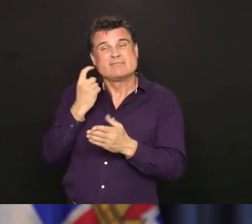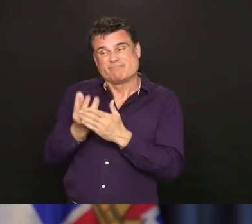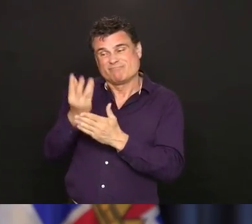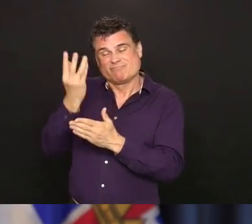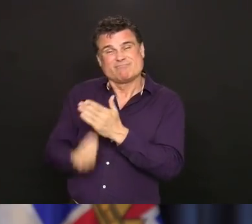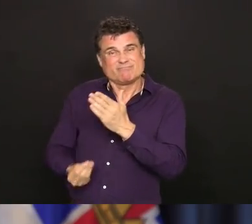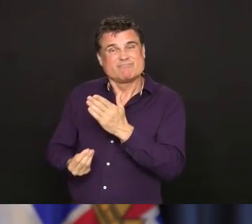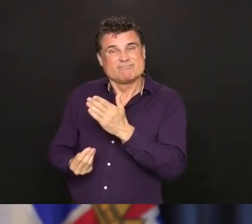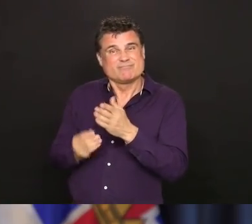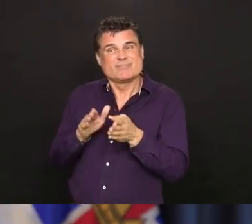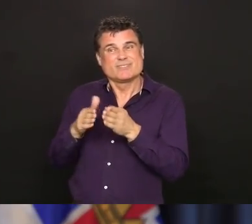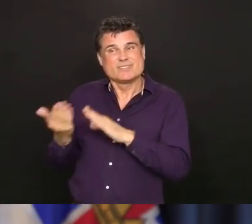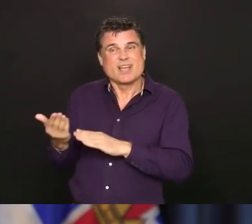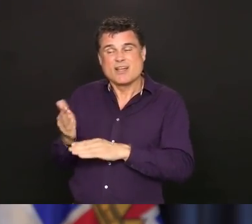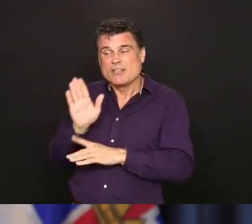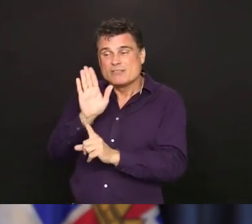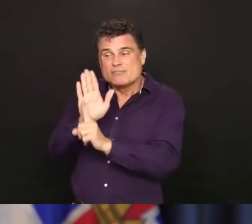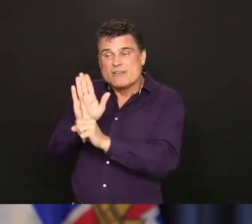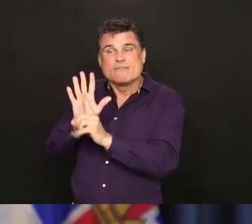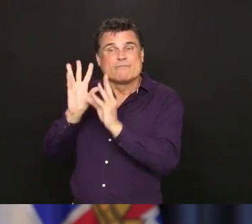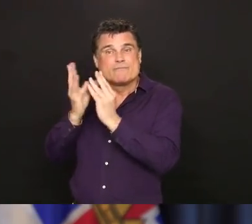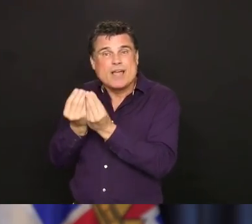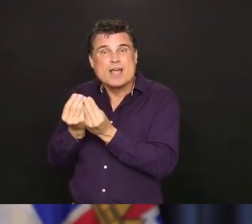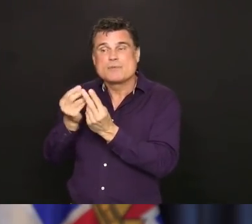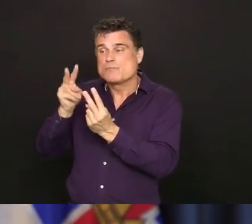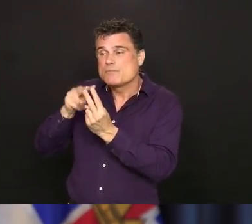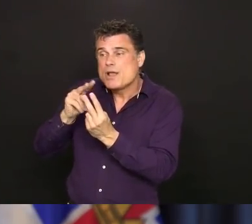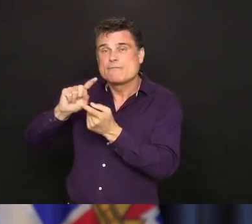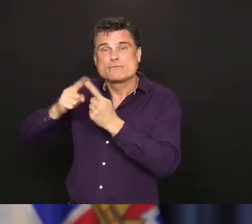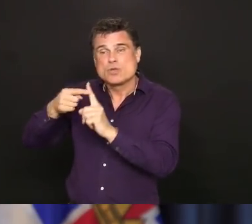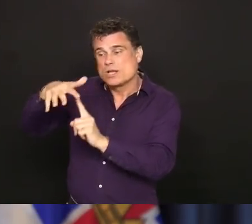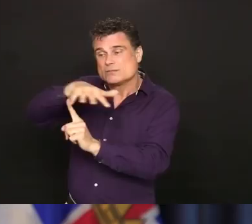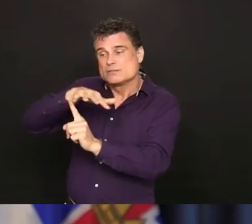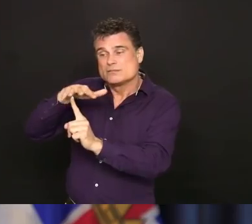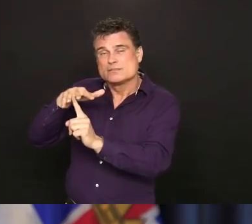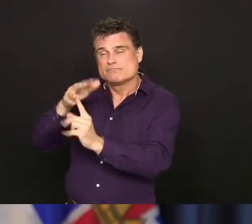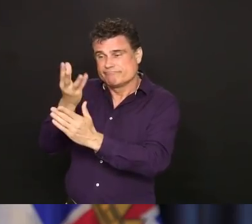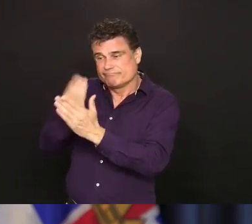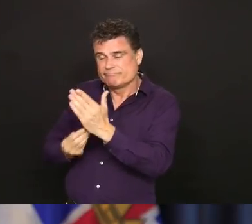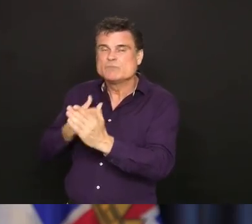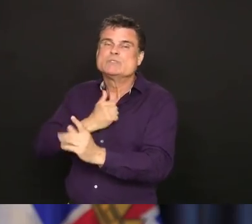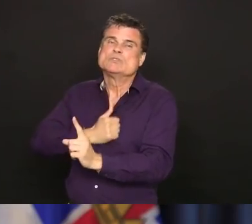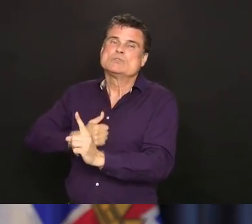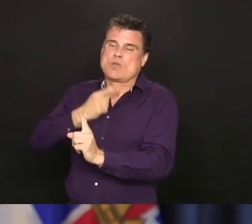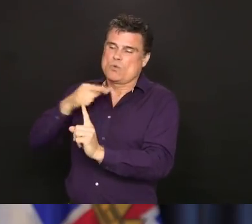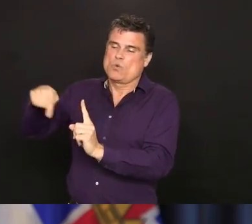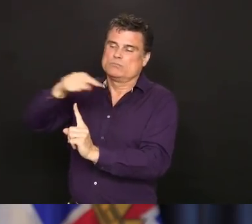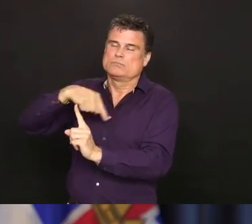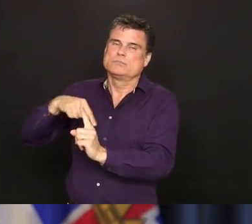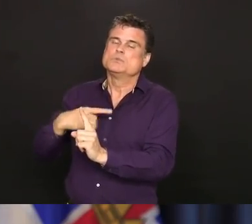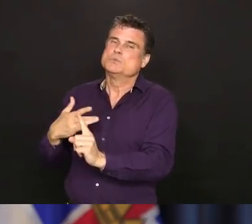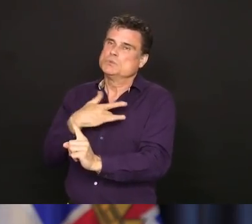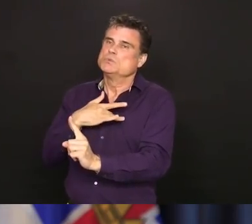these times, and they and the other 86 families of people who have passed away are in our thoughts and in